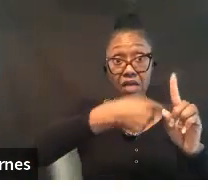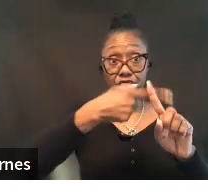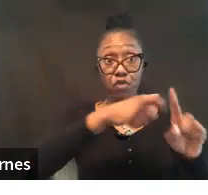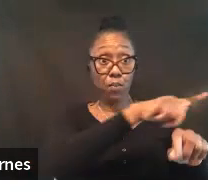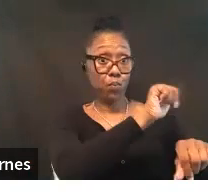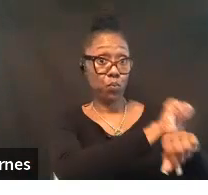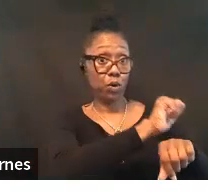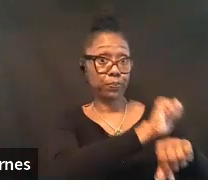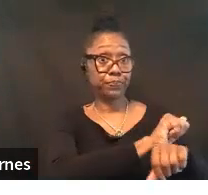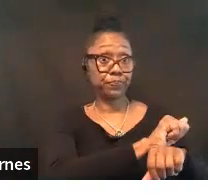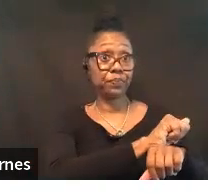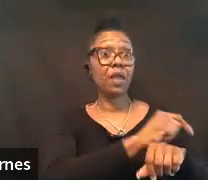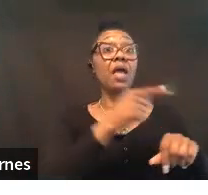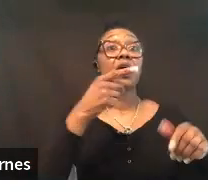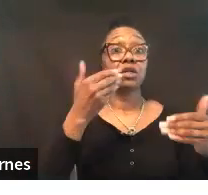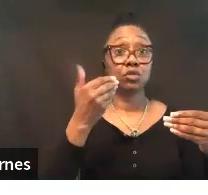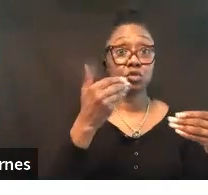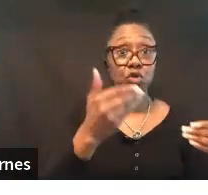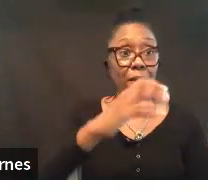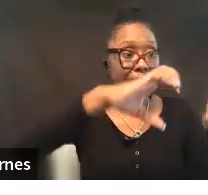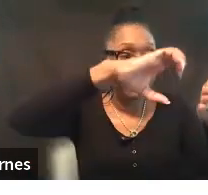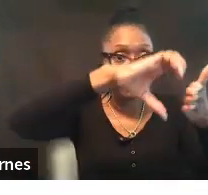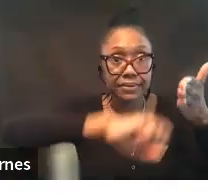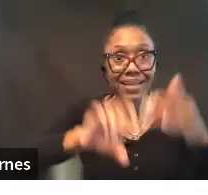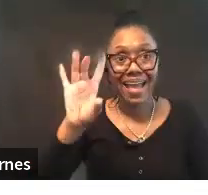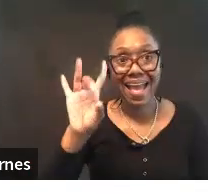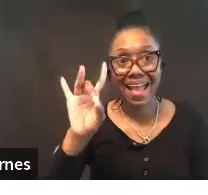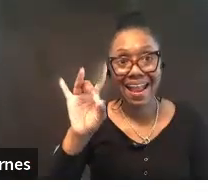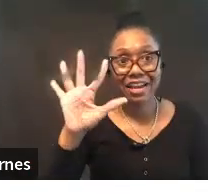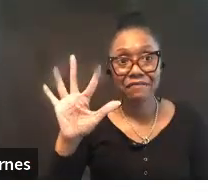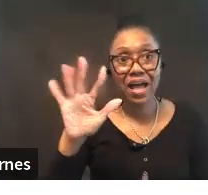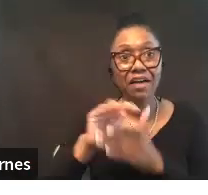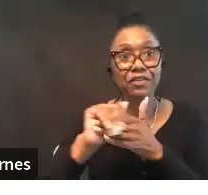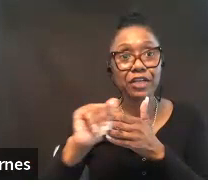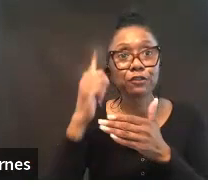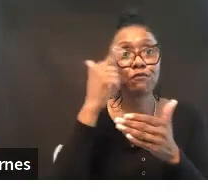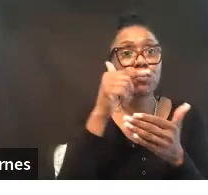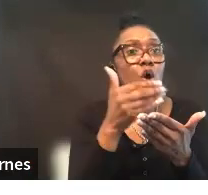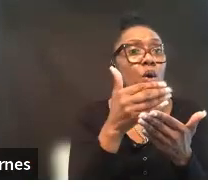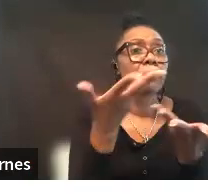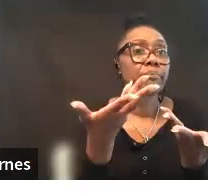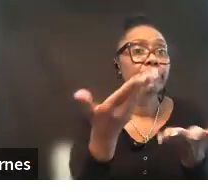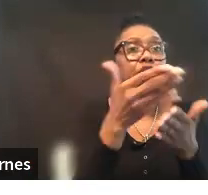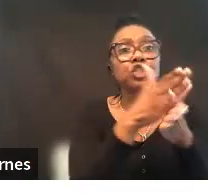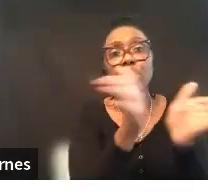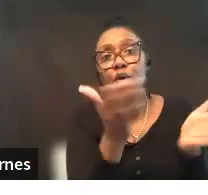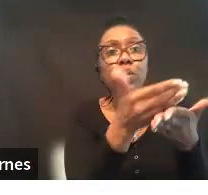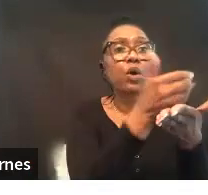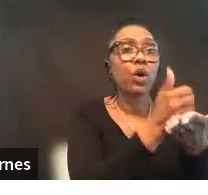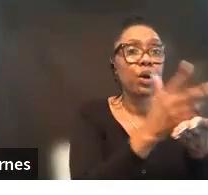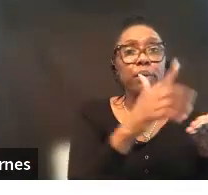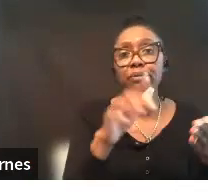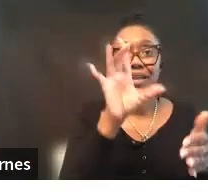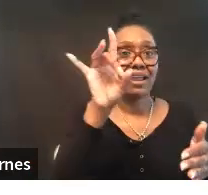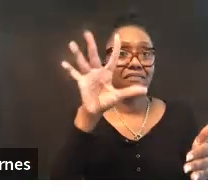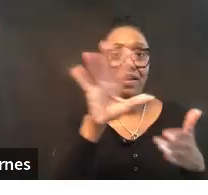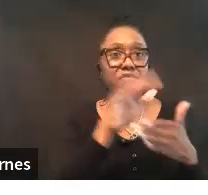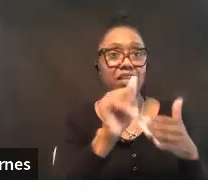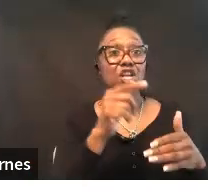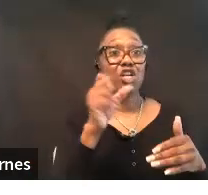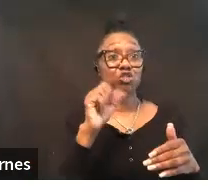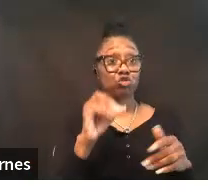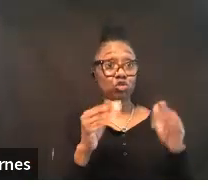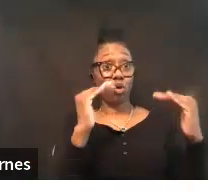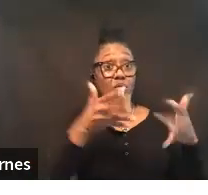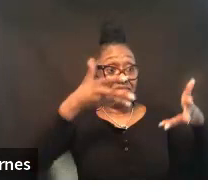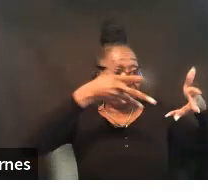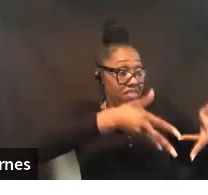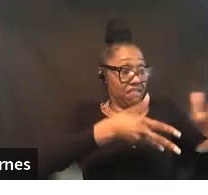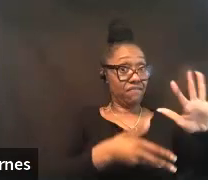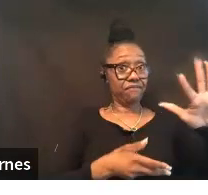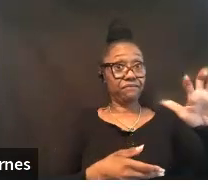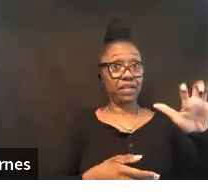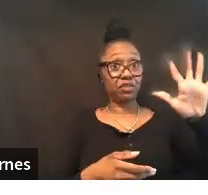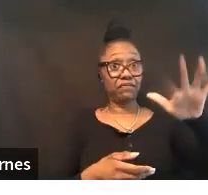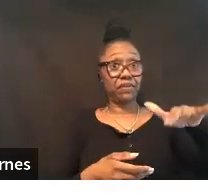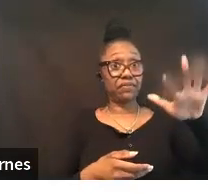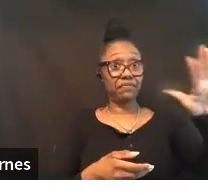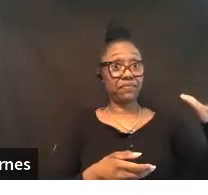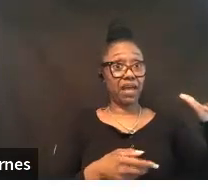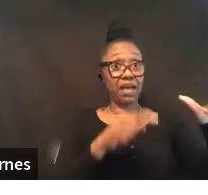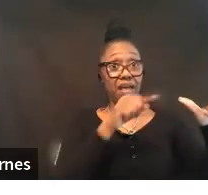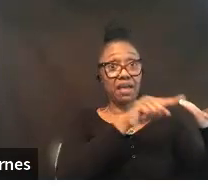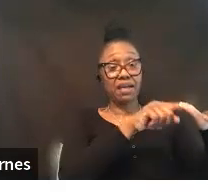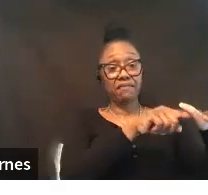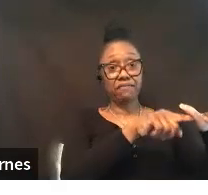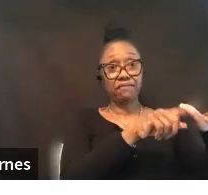When you apply the exclusions of the earn and general income Social Security is now considering $555 of the $640 the individual earned for that month.